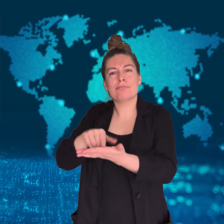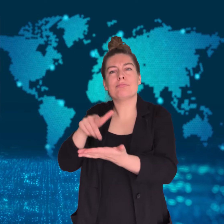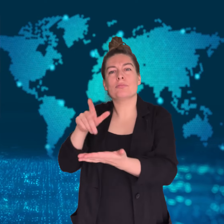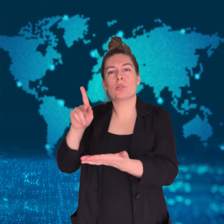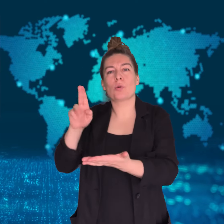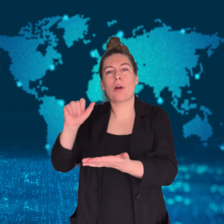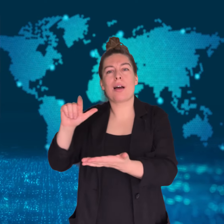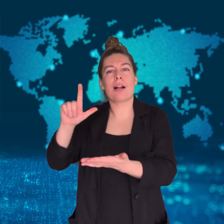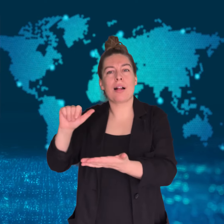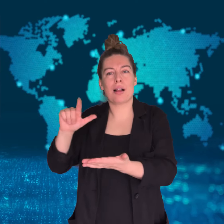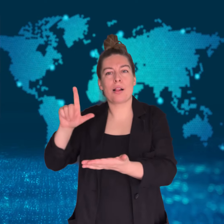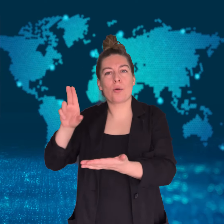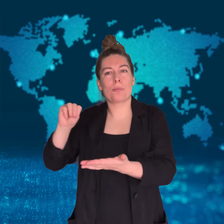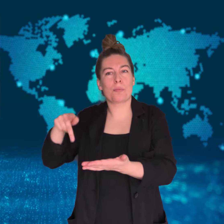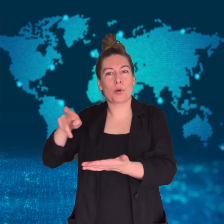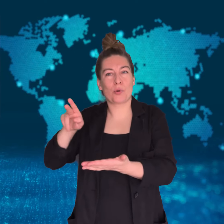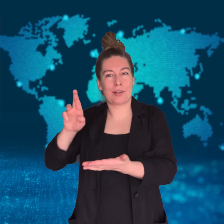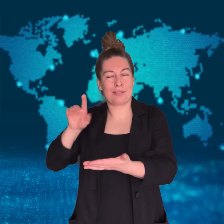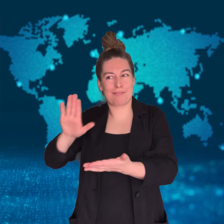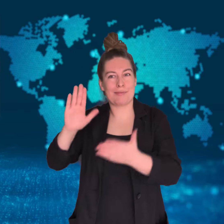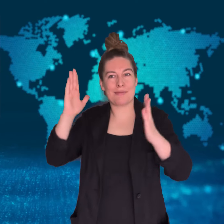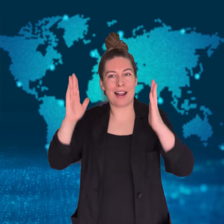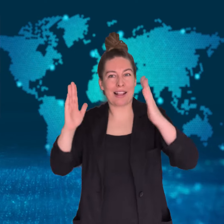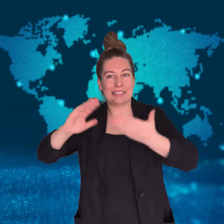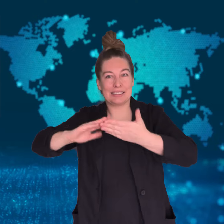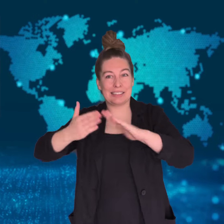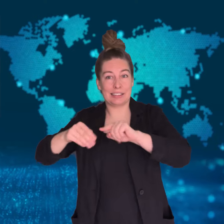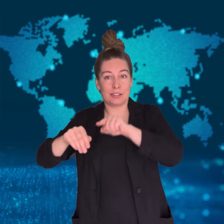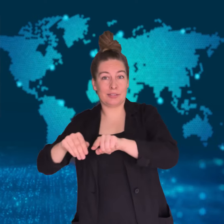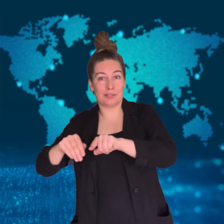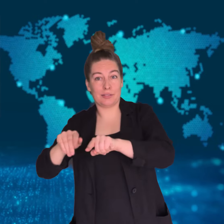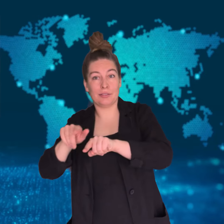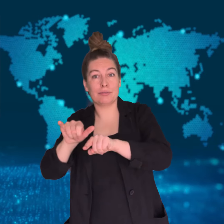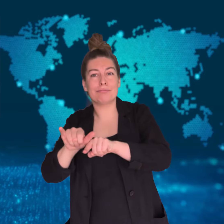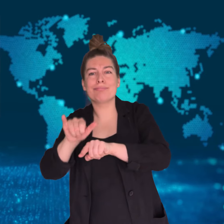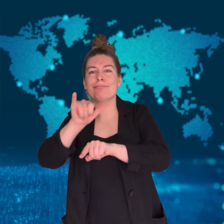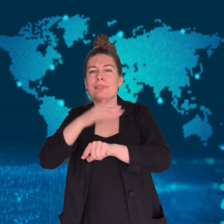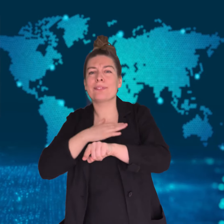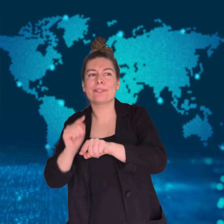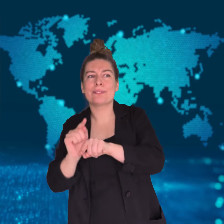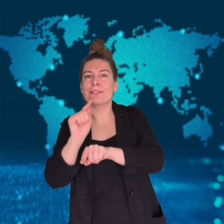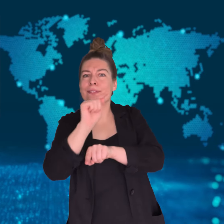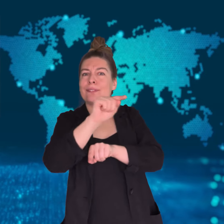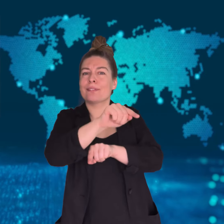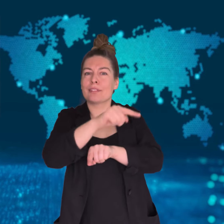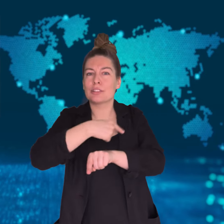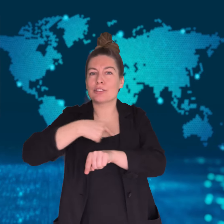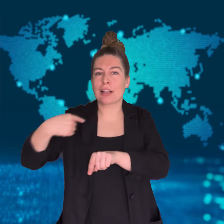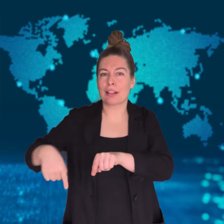Twelve crew members and 227 passengers were on board the Boeing 777 which was to